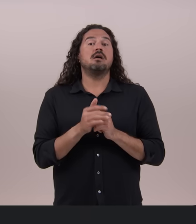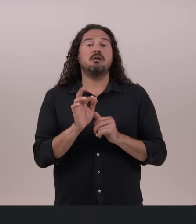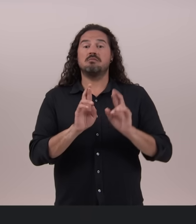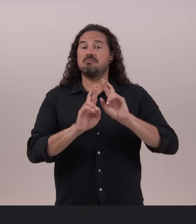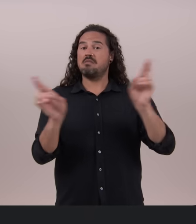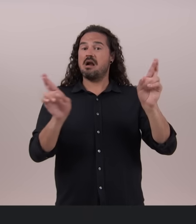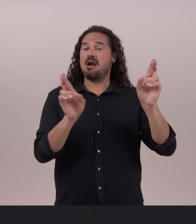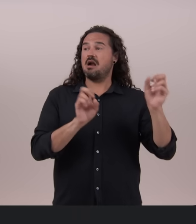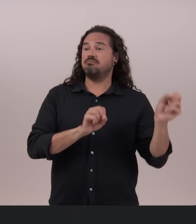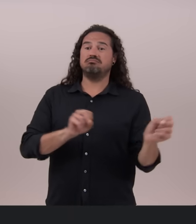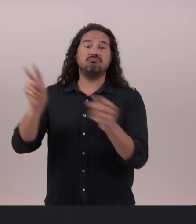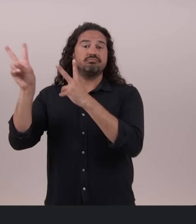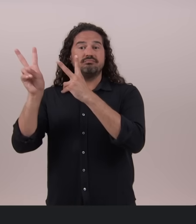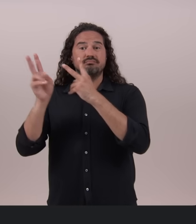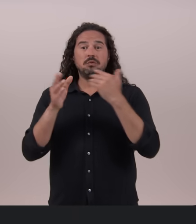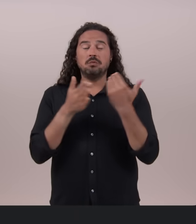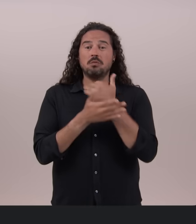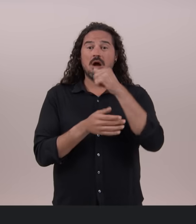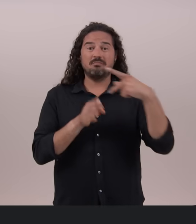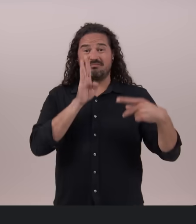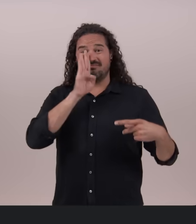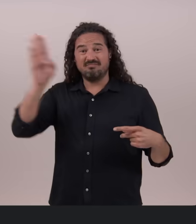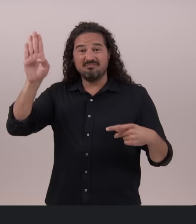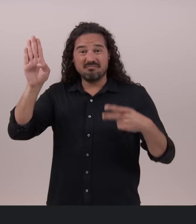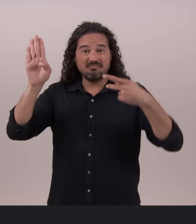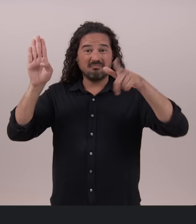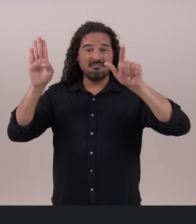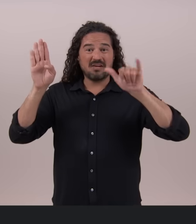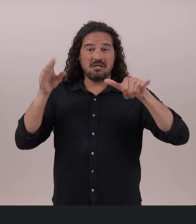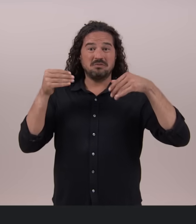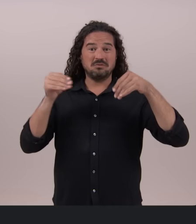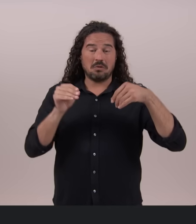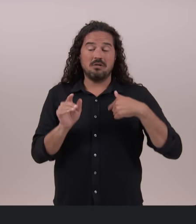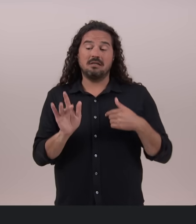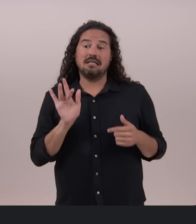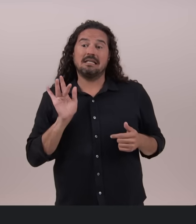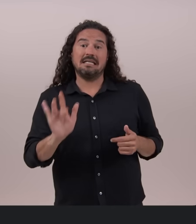of my app to Play. And after I click next, it's off to the internal test track.